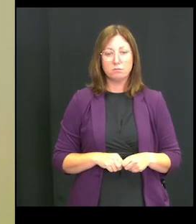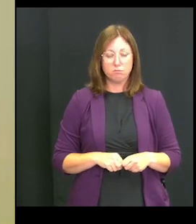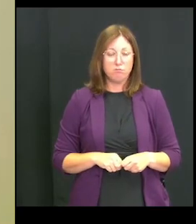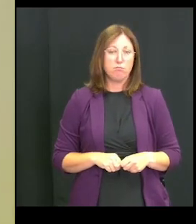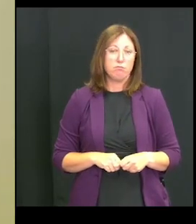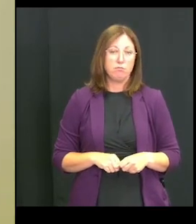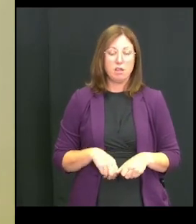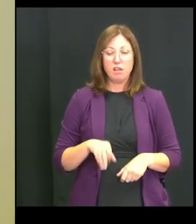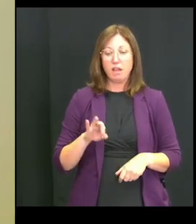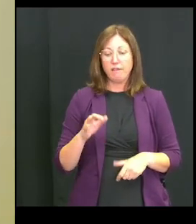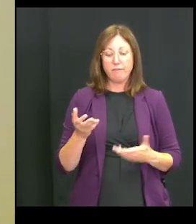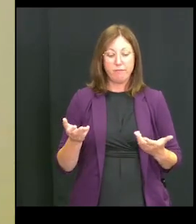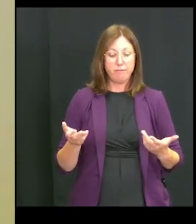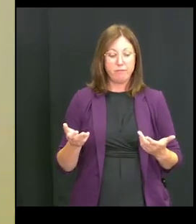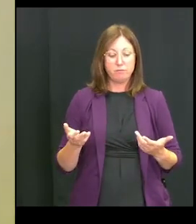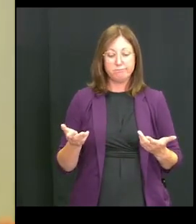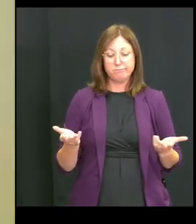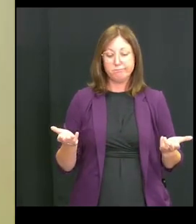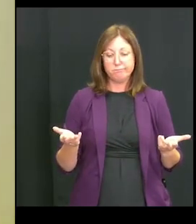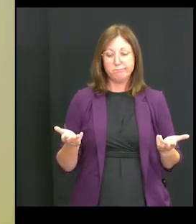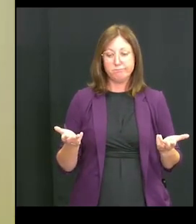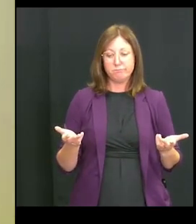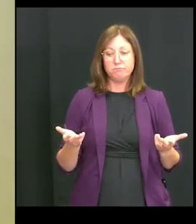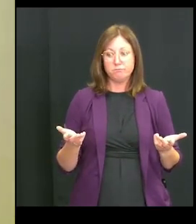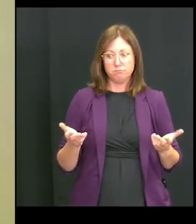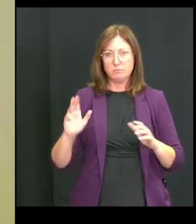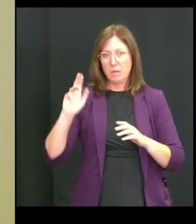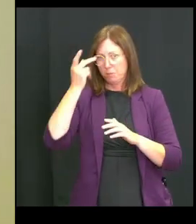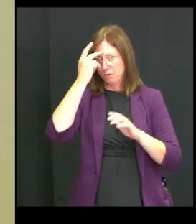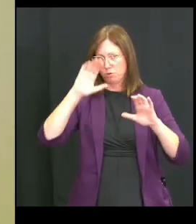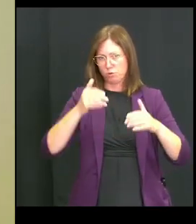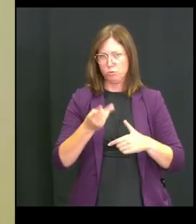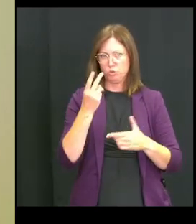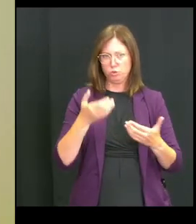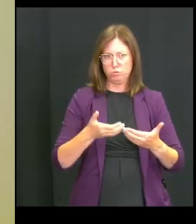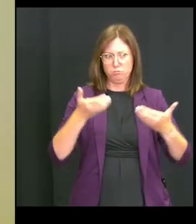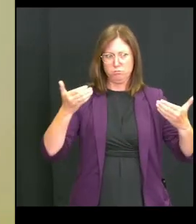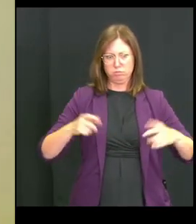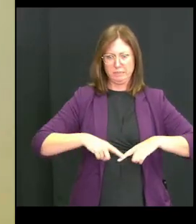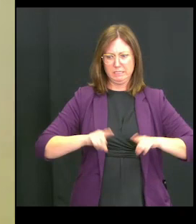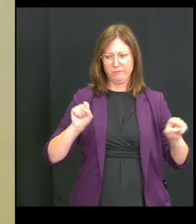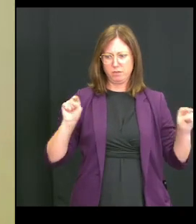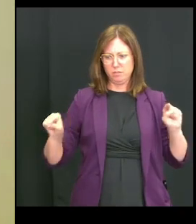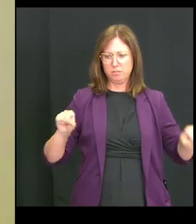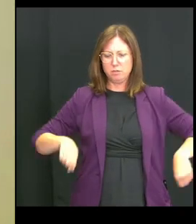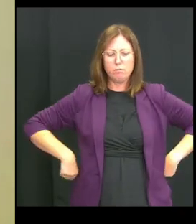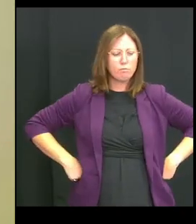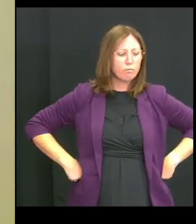When you have two really different parties competing, it makes it more worth your time to get out